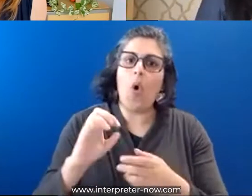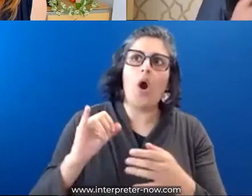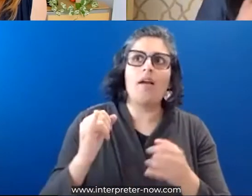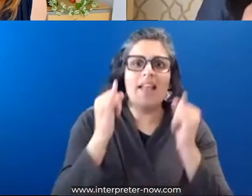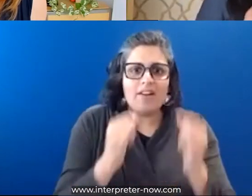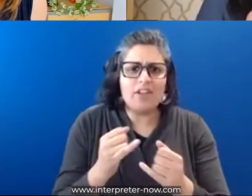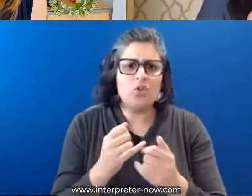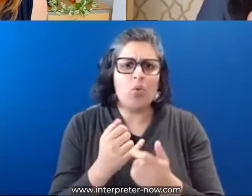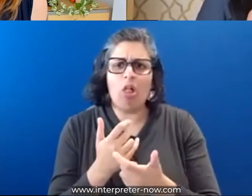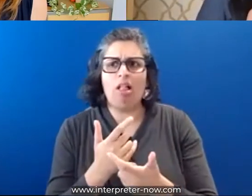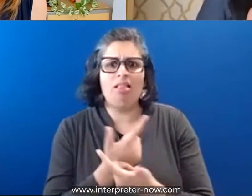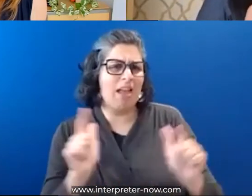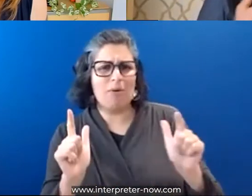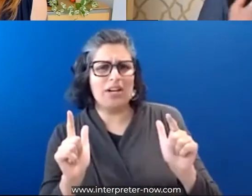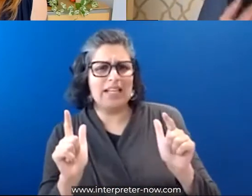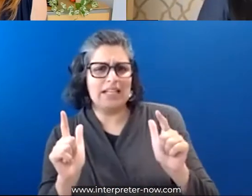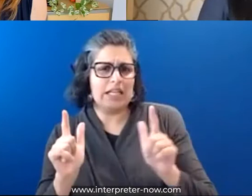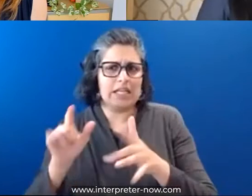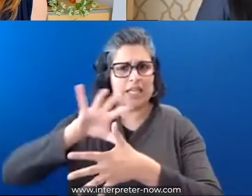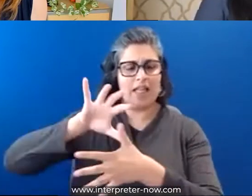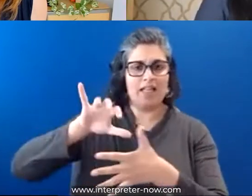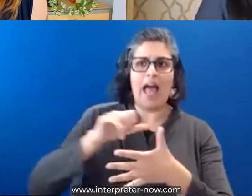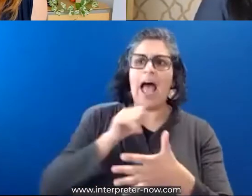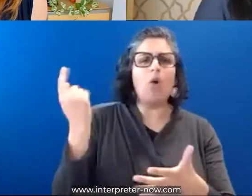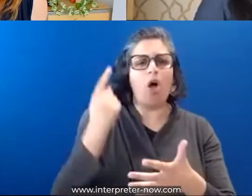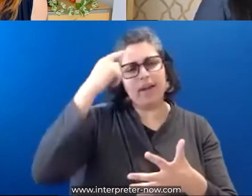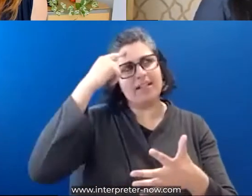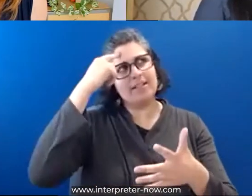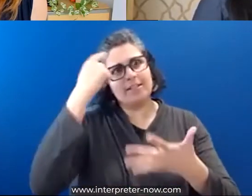I don't always think about that. That's what that type of diversity can bring.